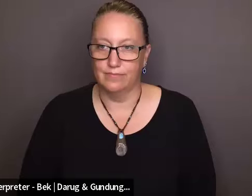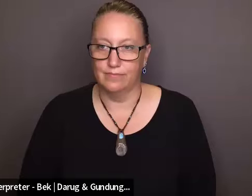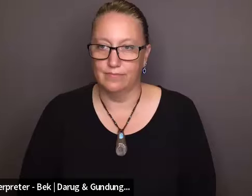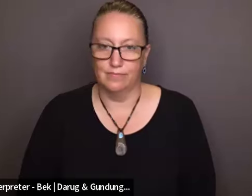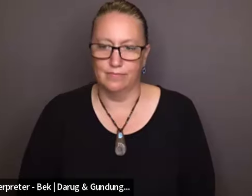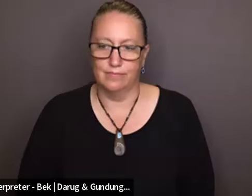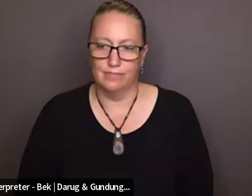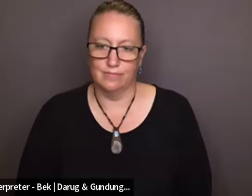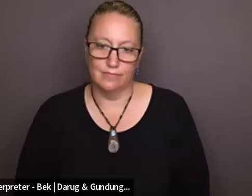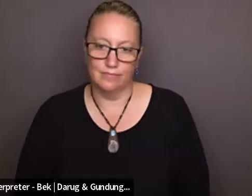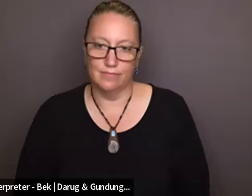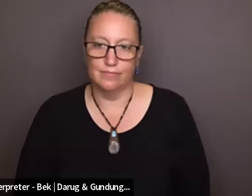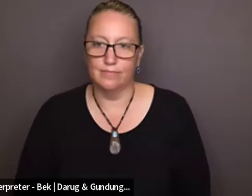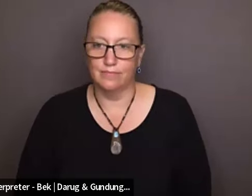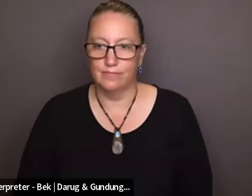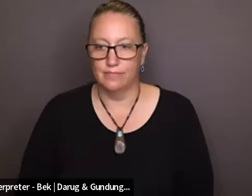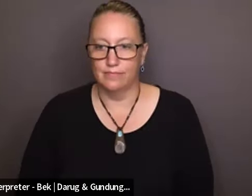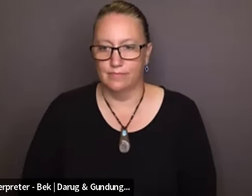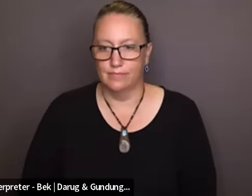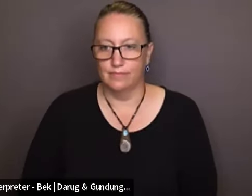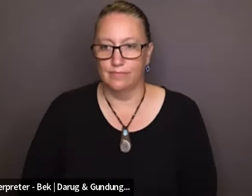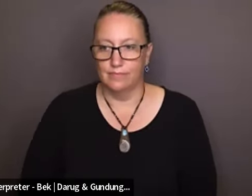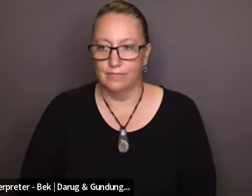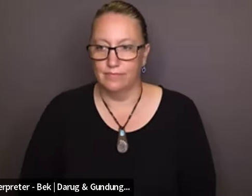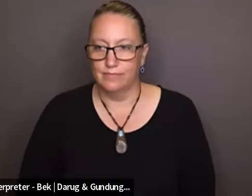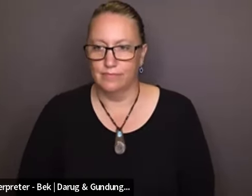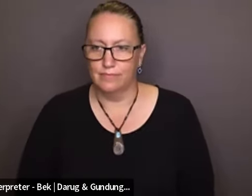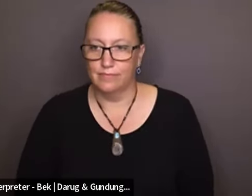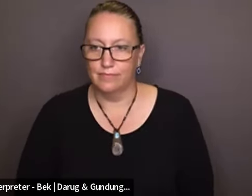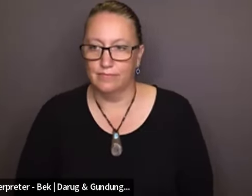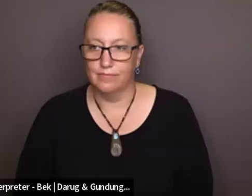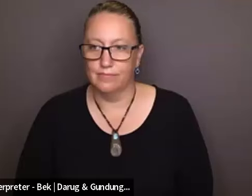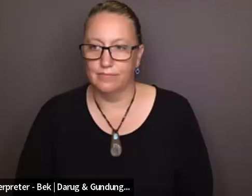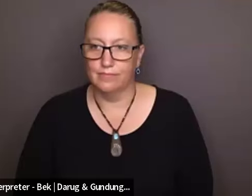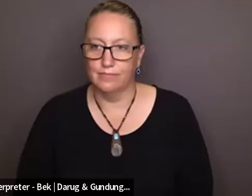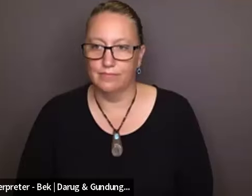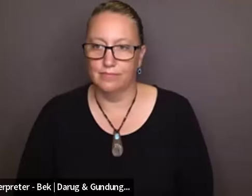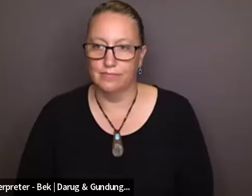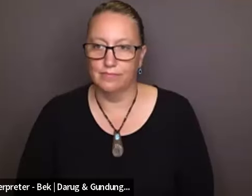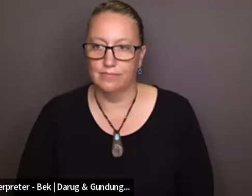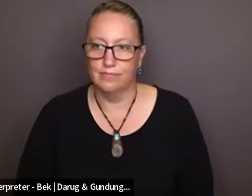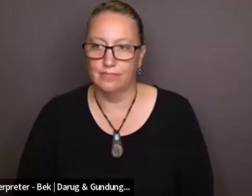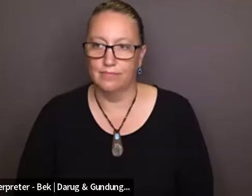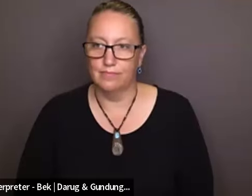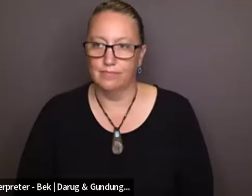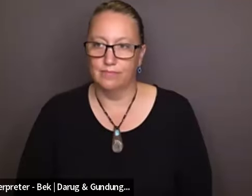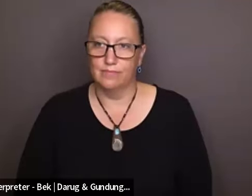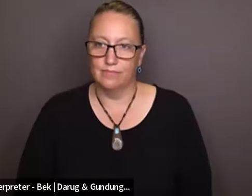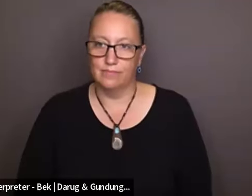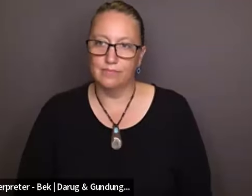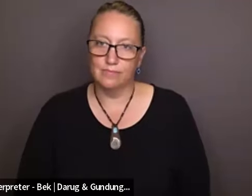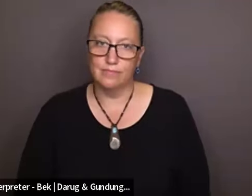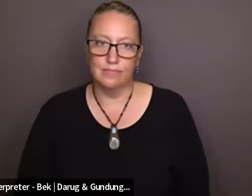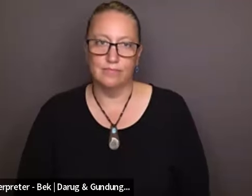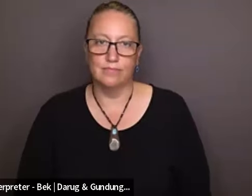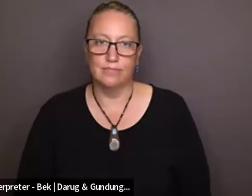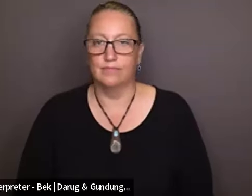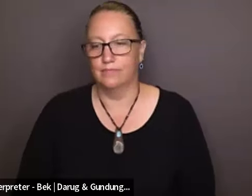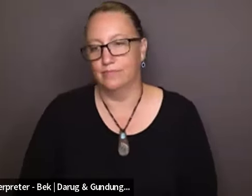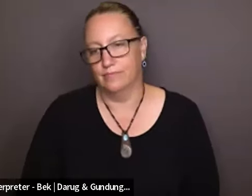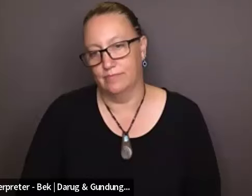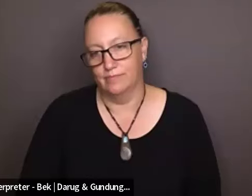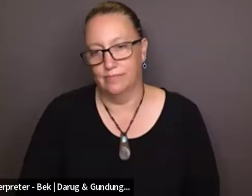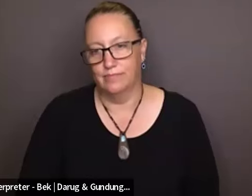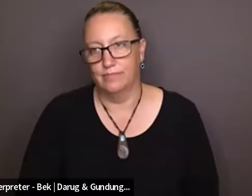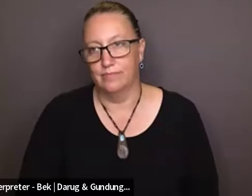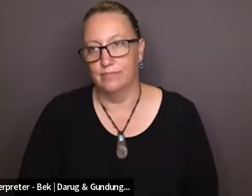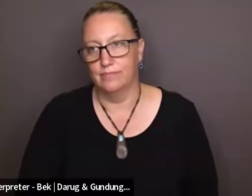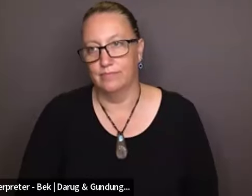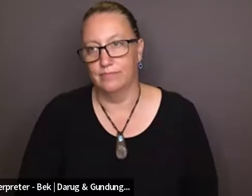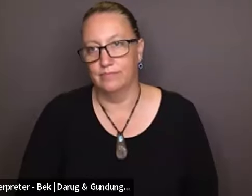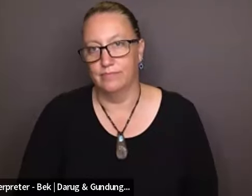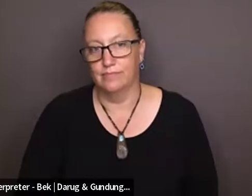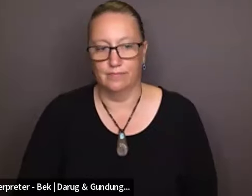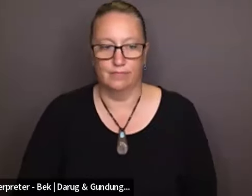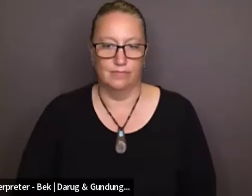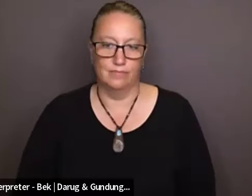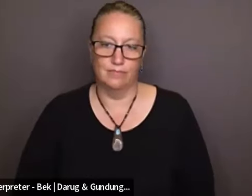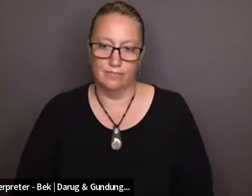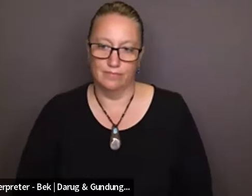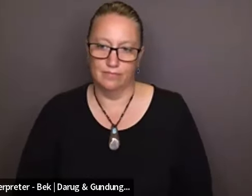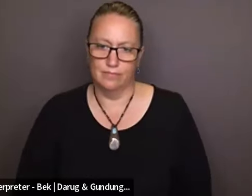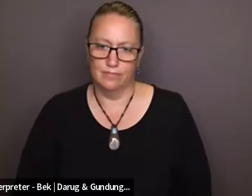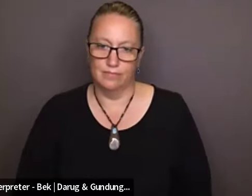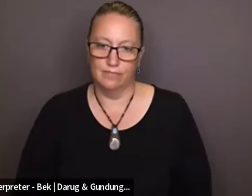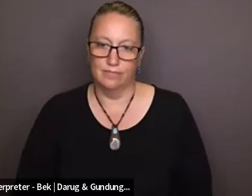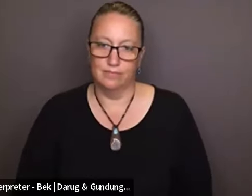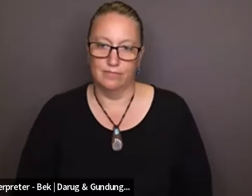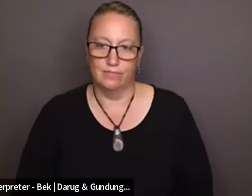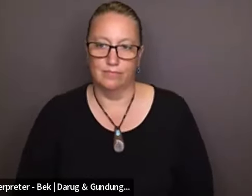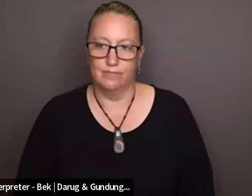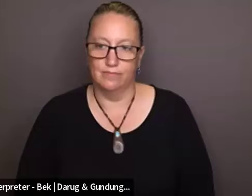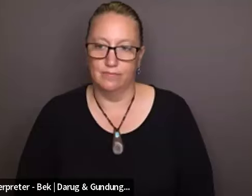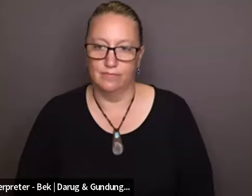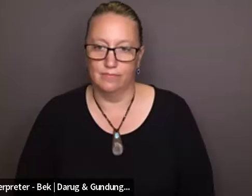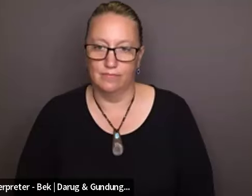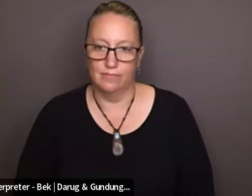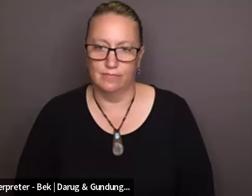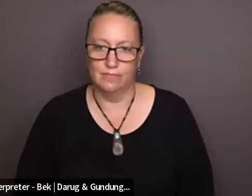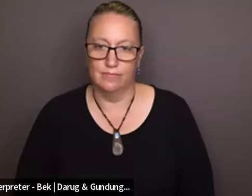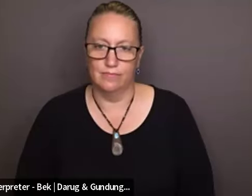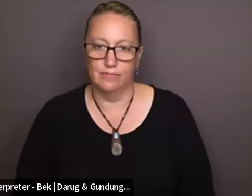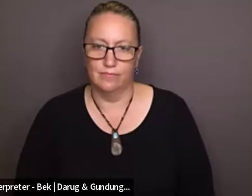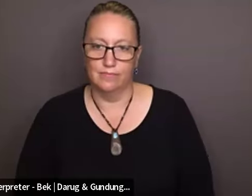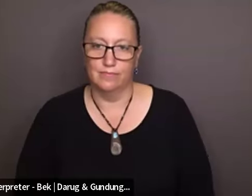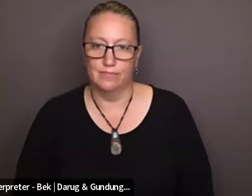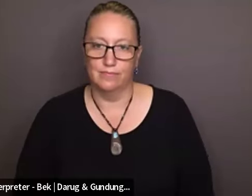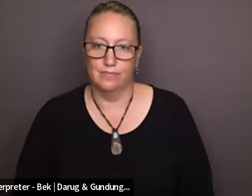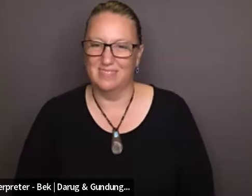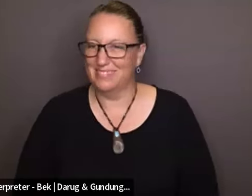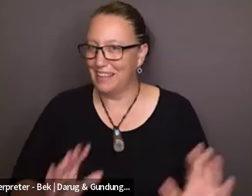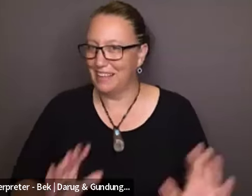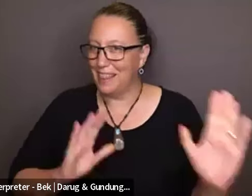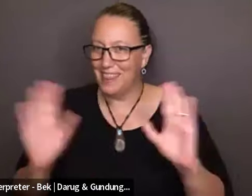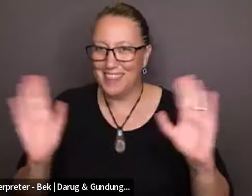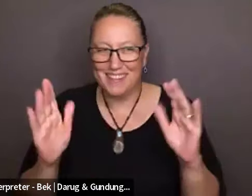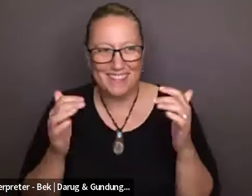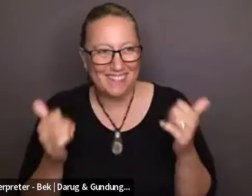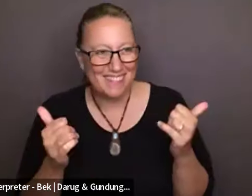MARY: